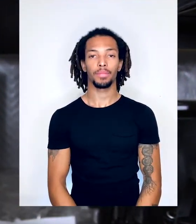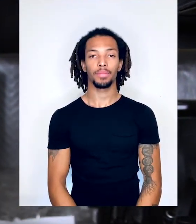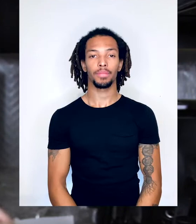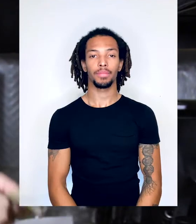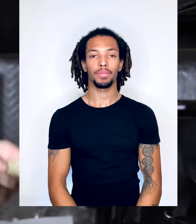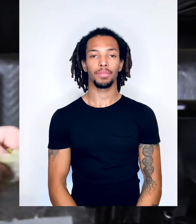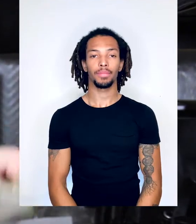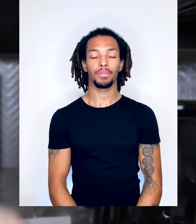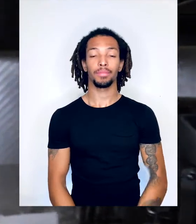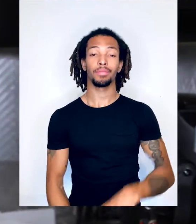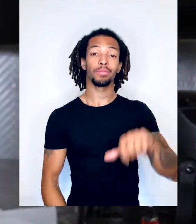...fry the other pancake.